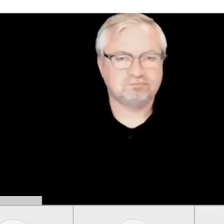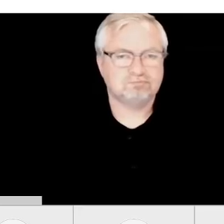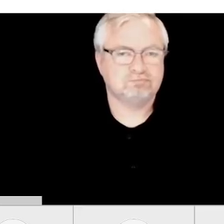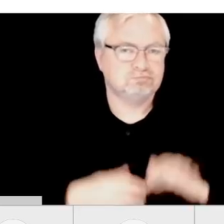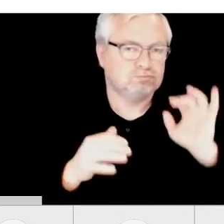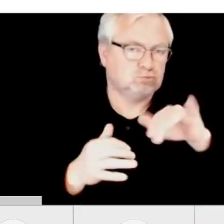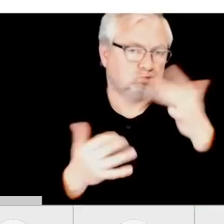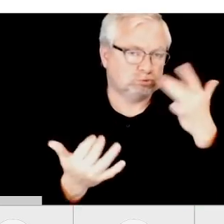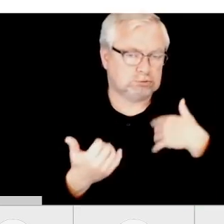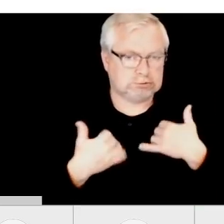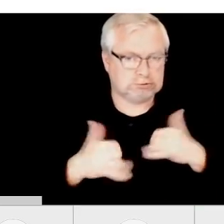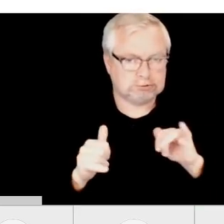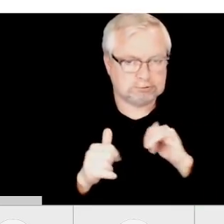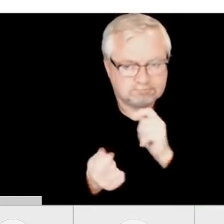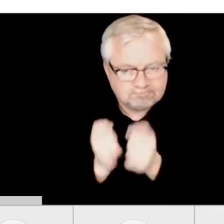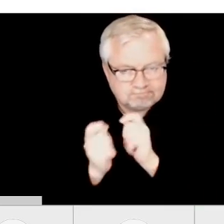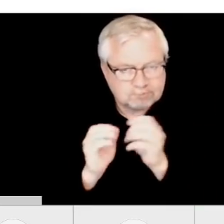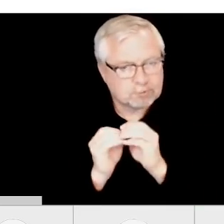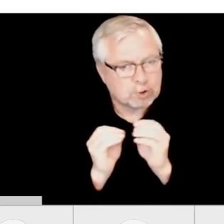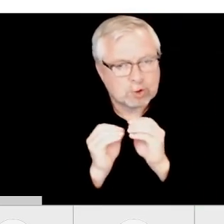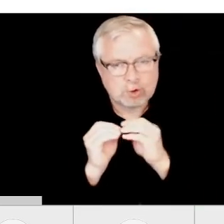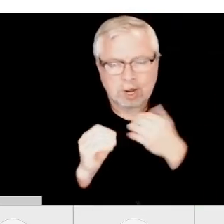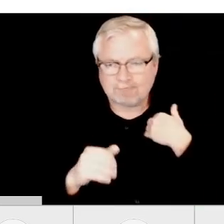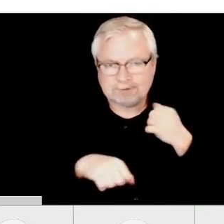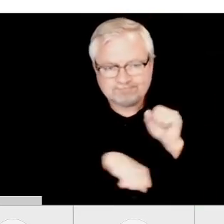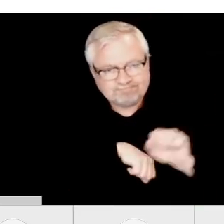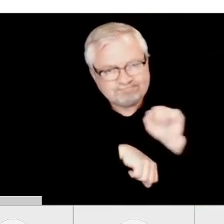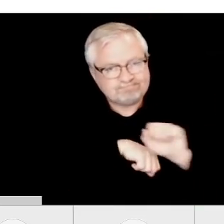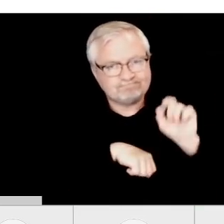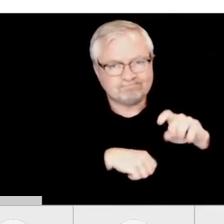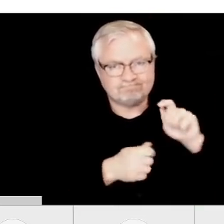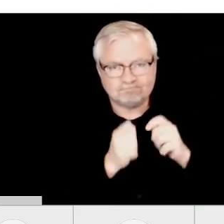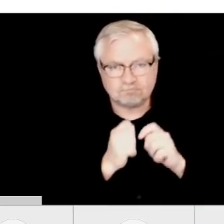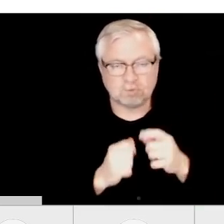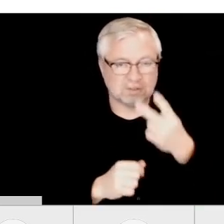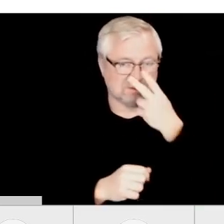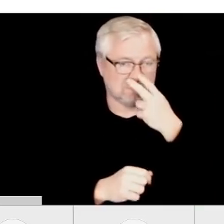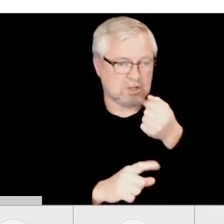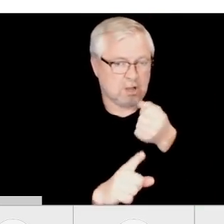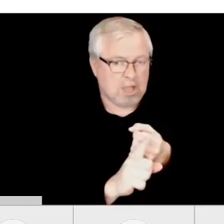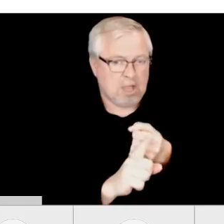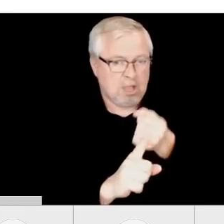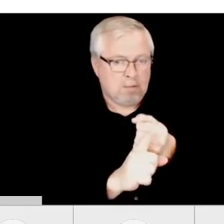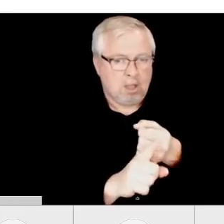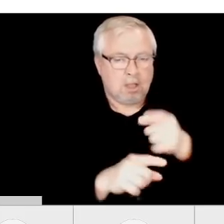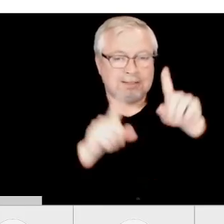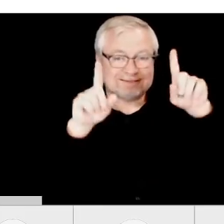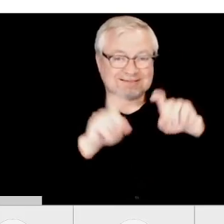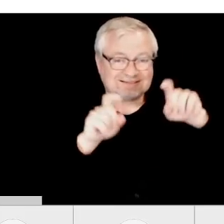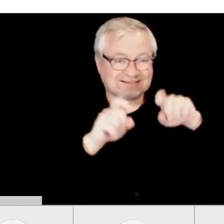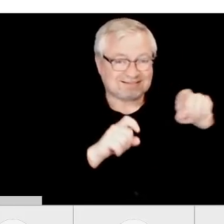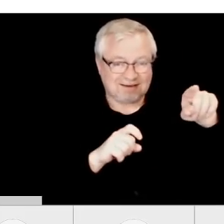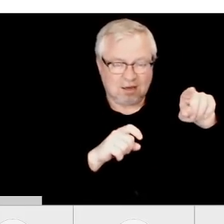But you see, essentially the impact of testing downward and shifting it out to the right.